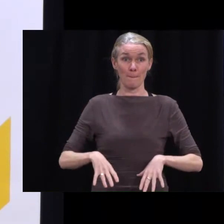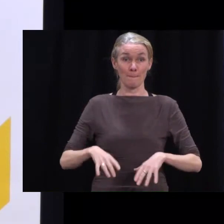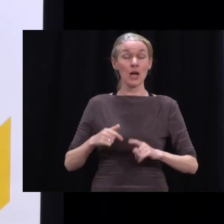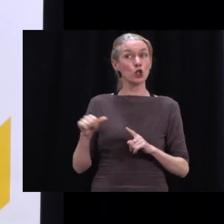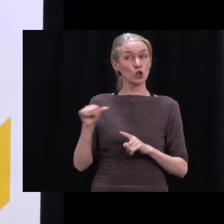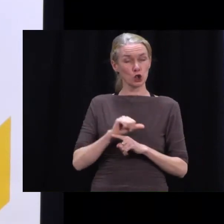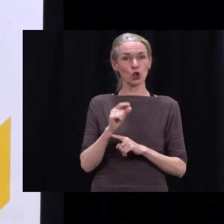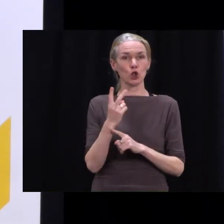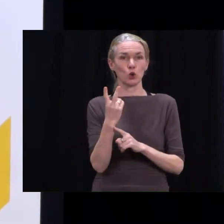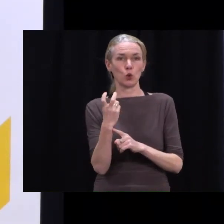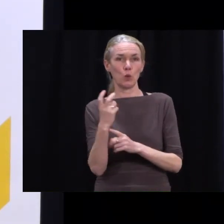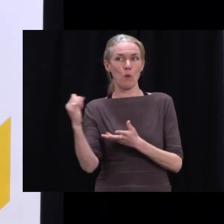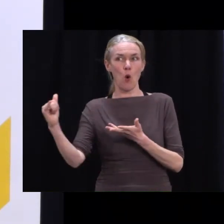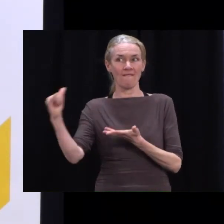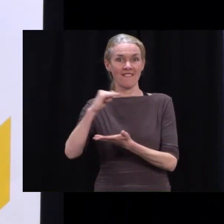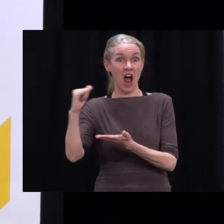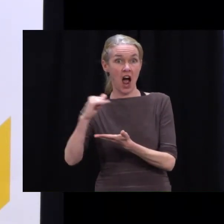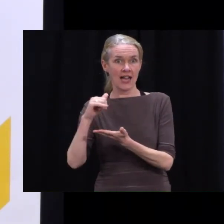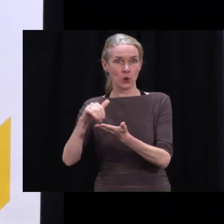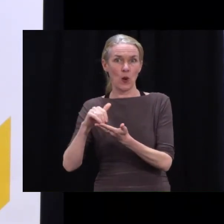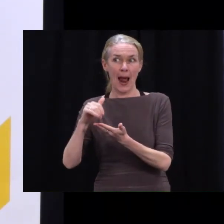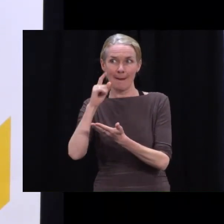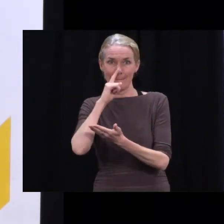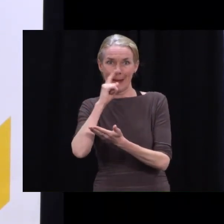flights we weren't able to